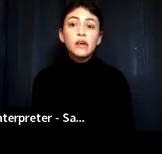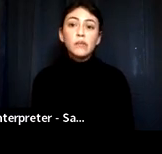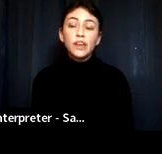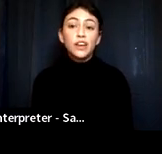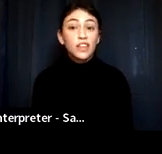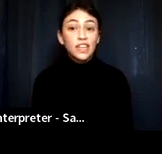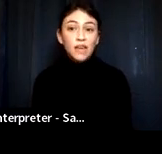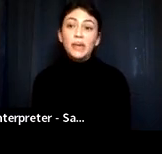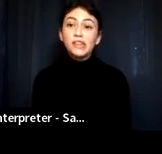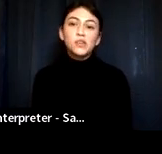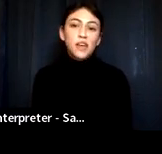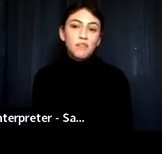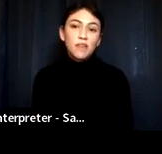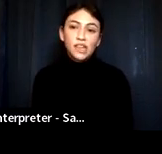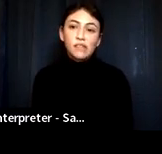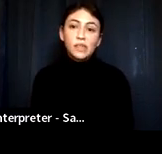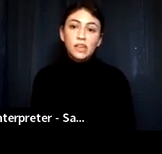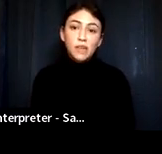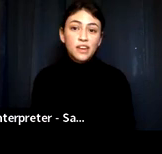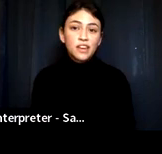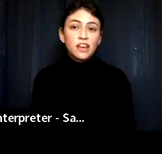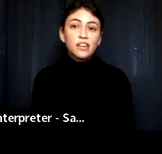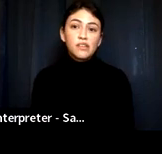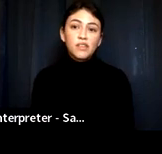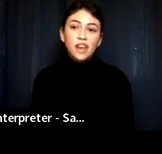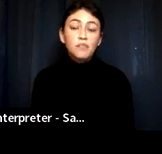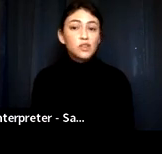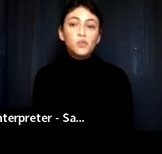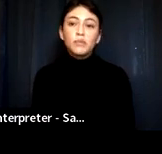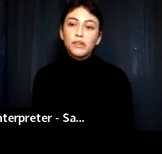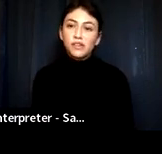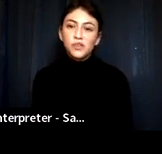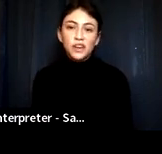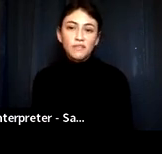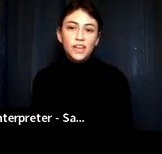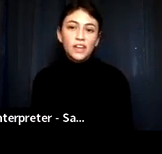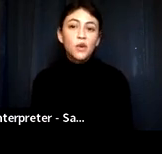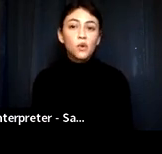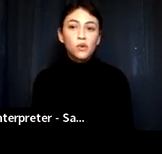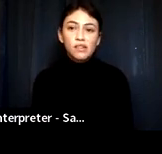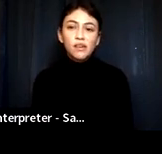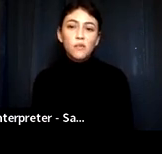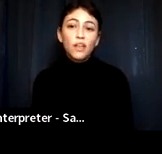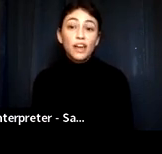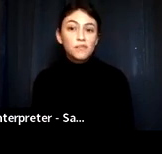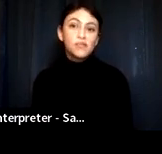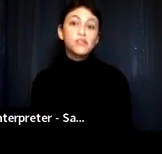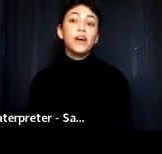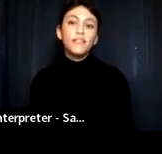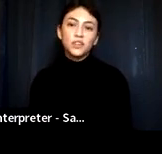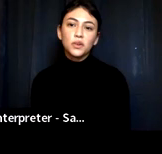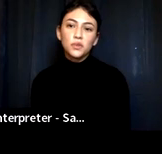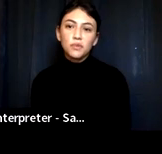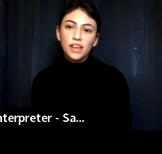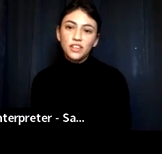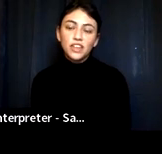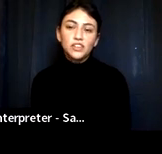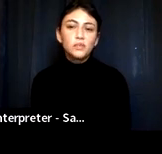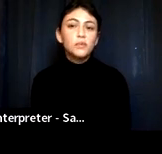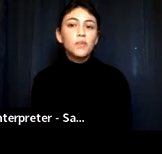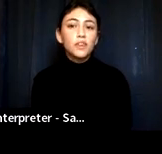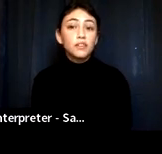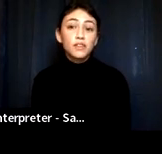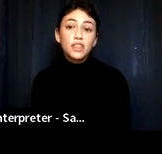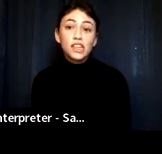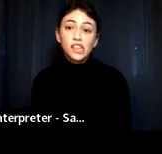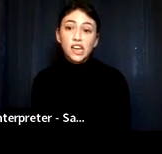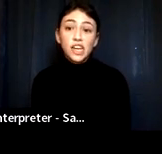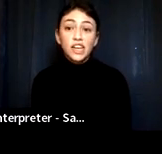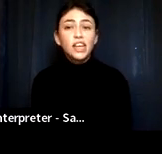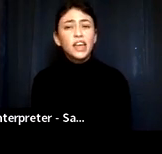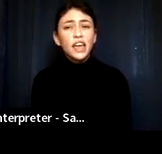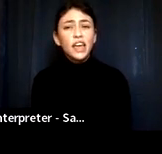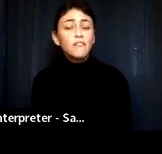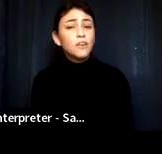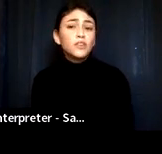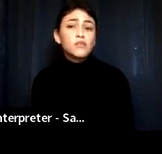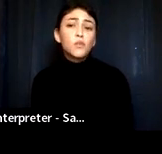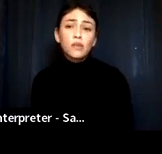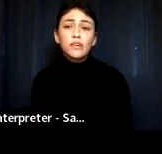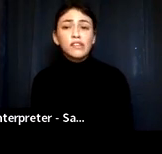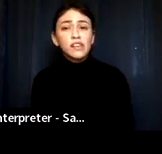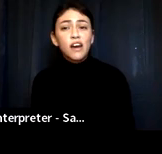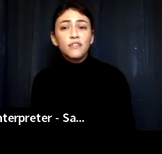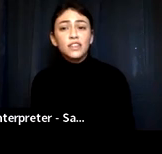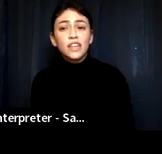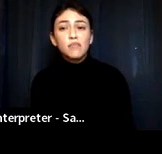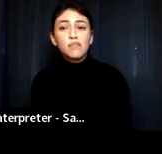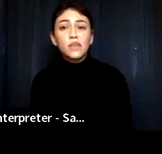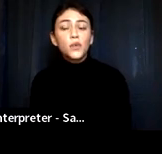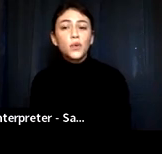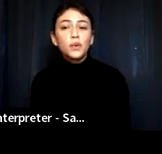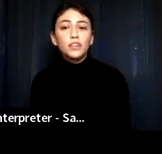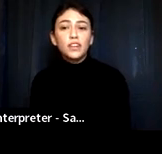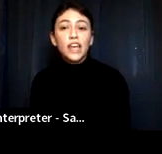But in all that time I still don't have my accessibility met, and so then I'm just one person trying to fight a whole system while I'm still having to go through my education without a lot of the things that I need and if you're just one person often times they won't